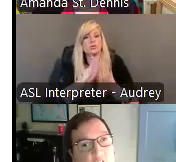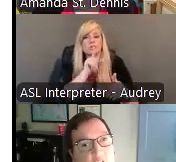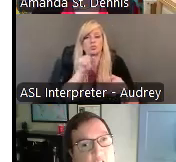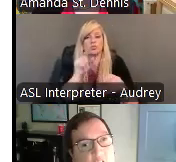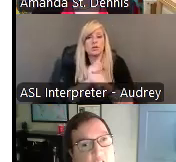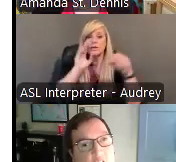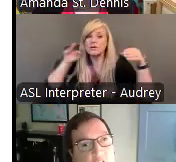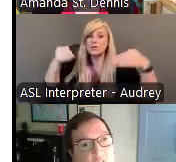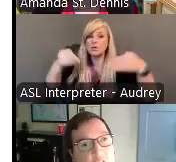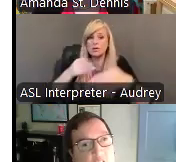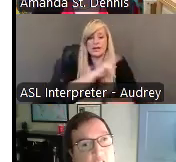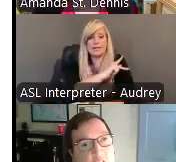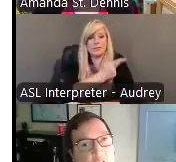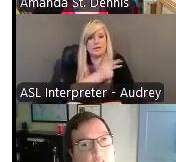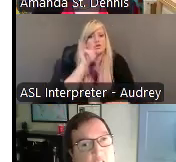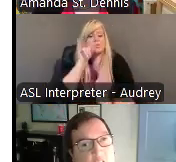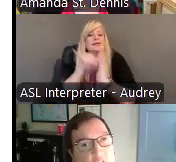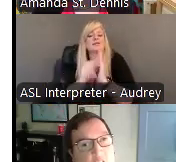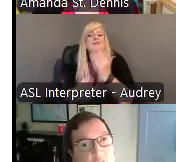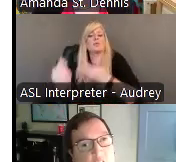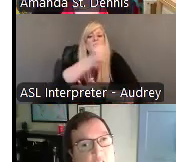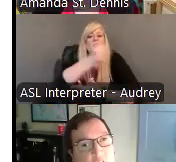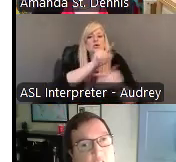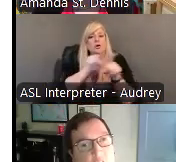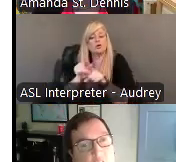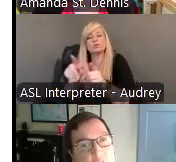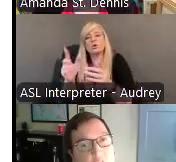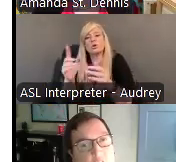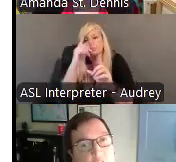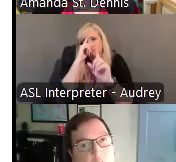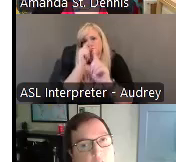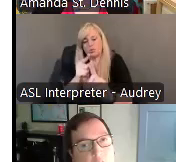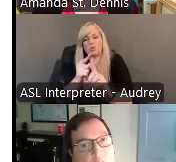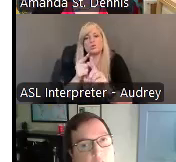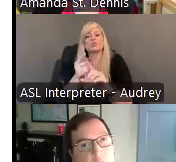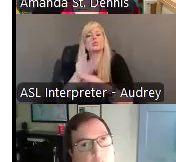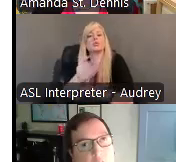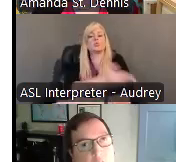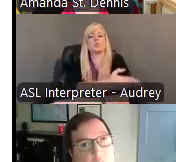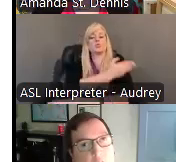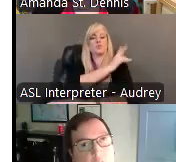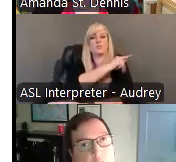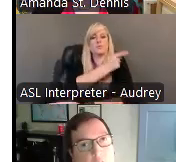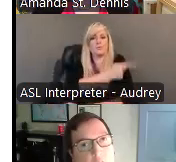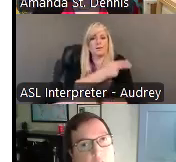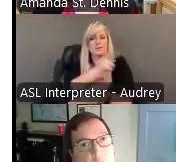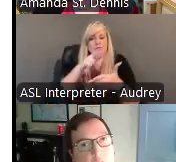identified priorities and to improve patient outcomes. What we recognize is the term patients